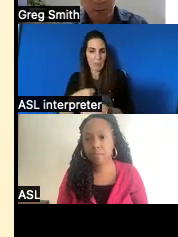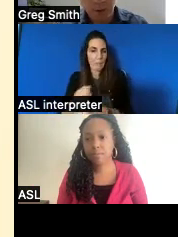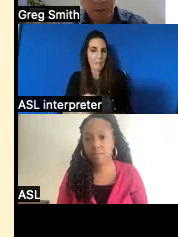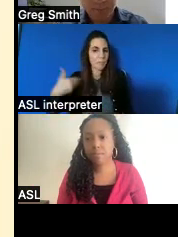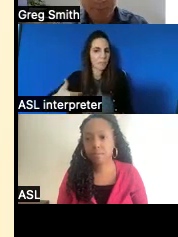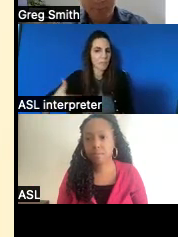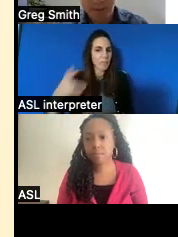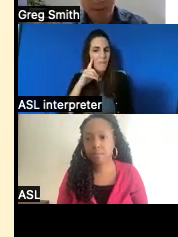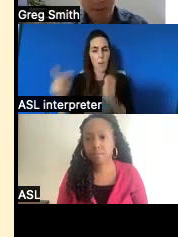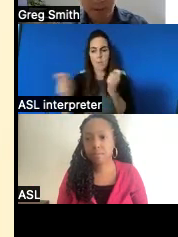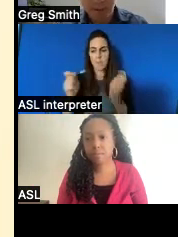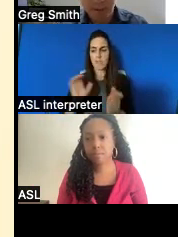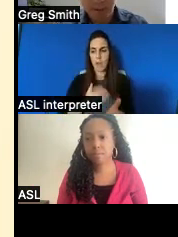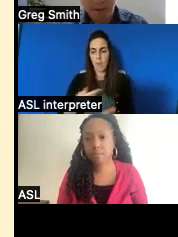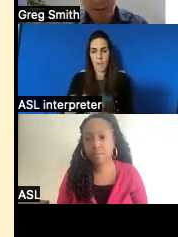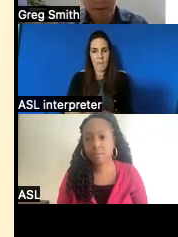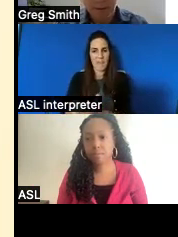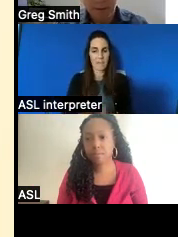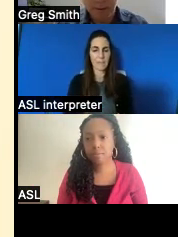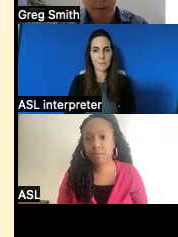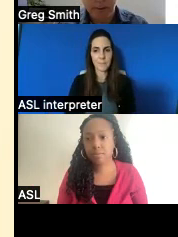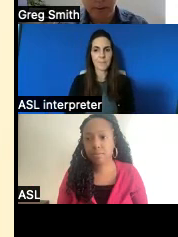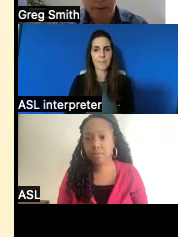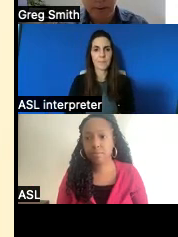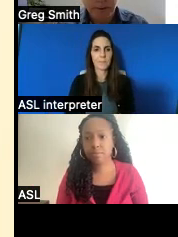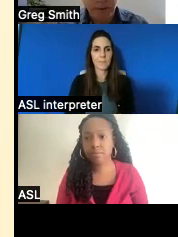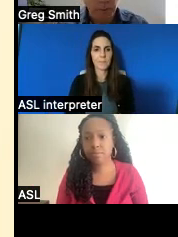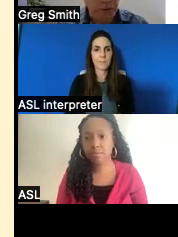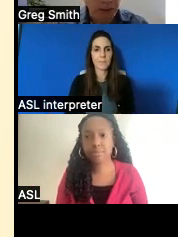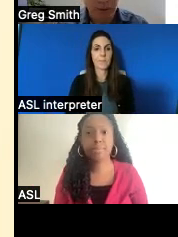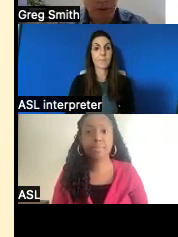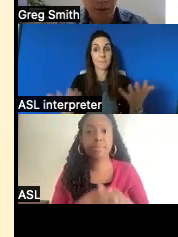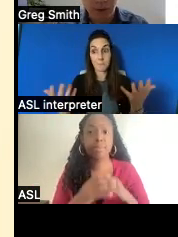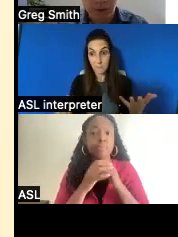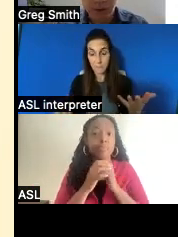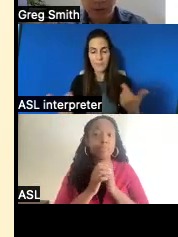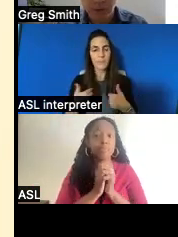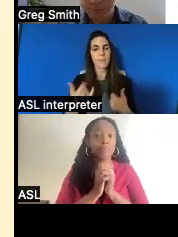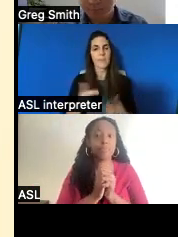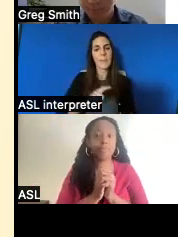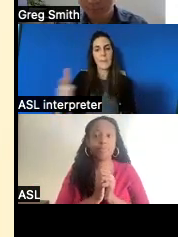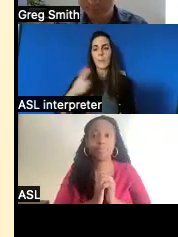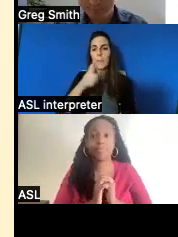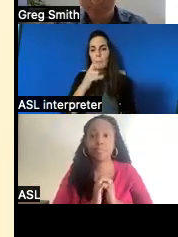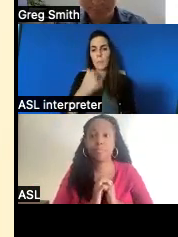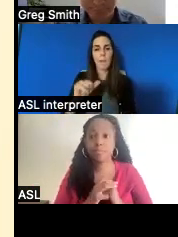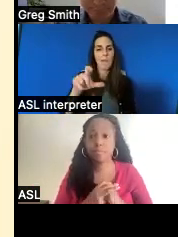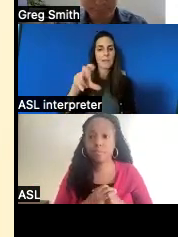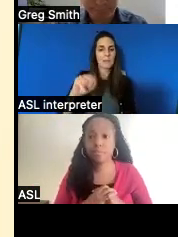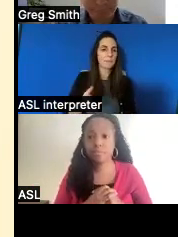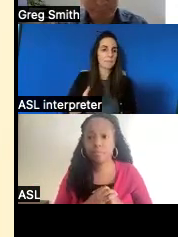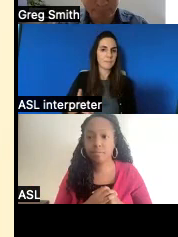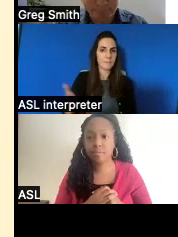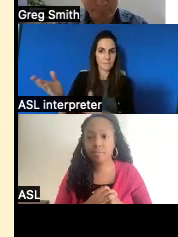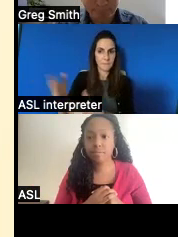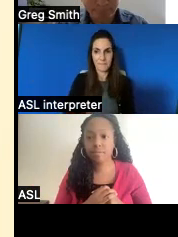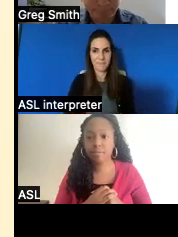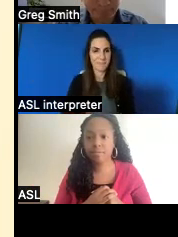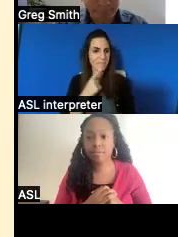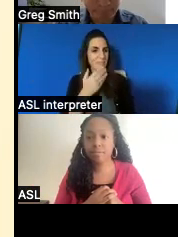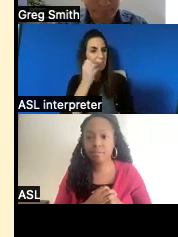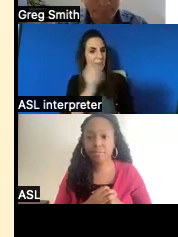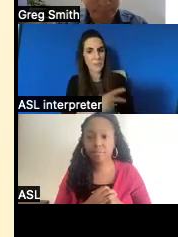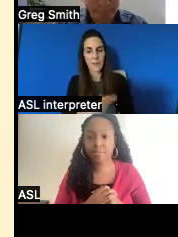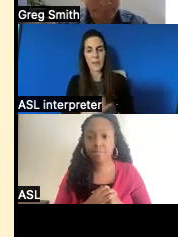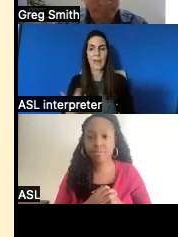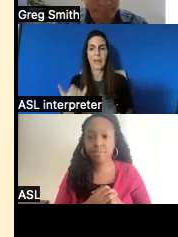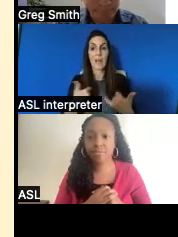money so with that I'm going to turn it over to Allison okay so now I'm going to talk about the